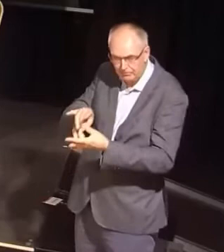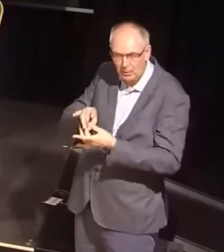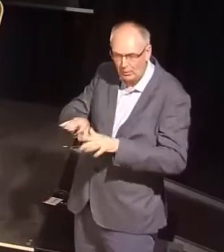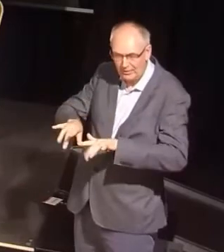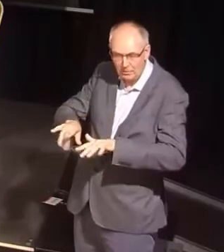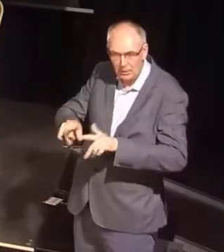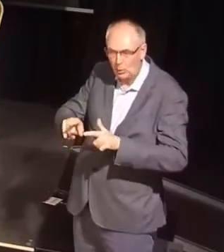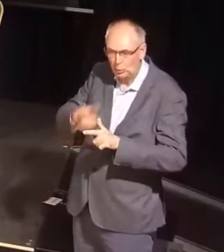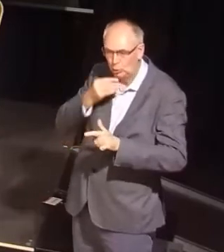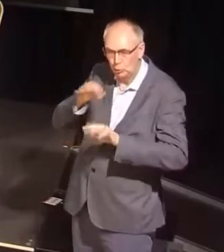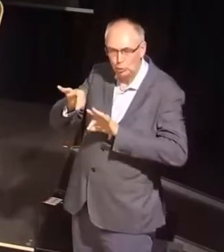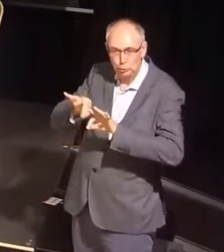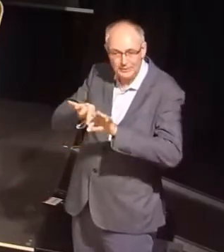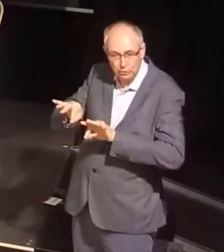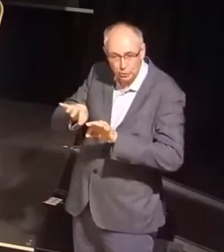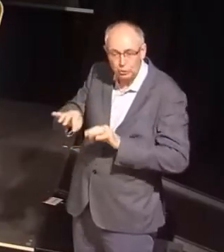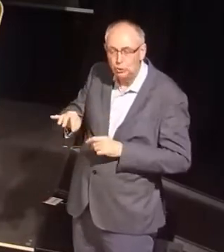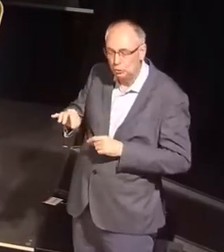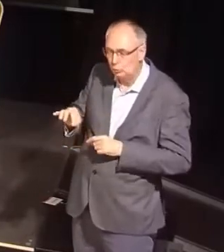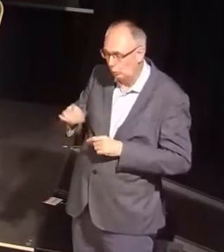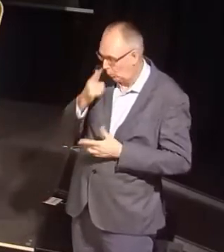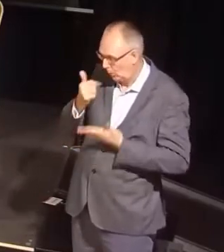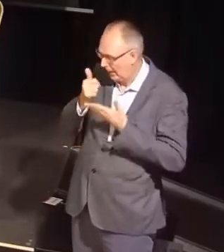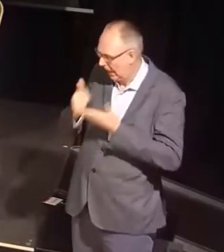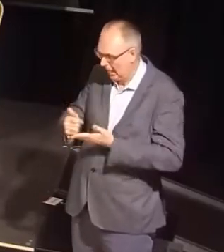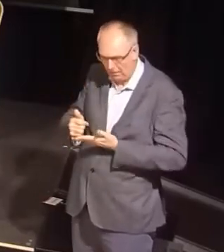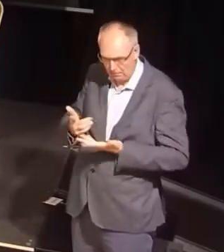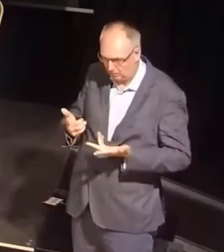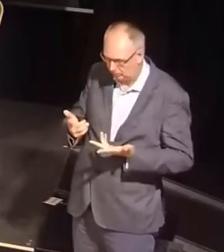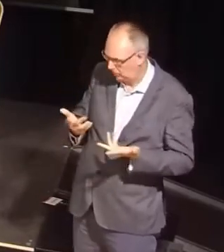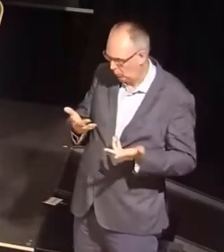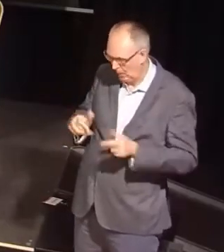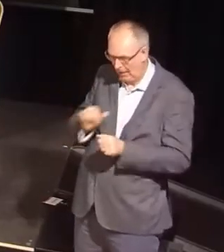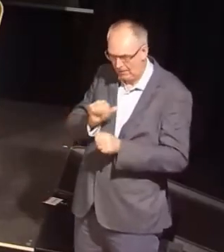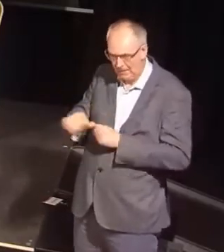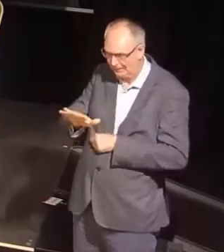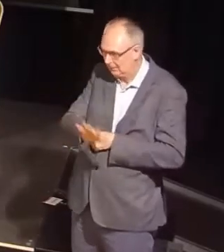we will come out and we will help find where's the best position for you in your environment.